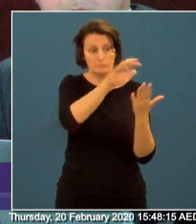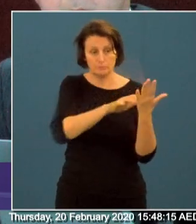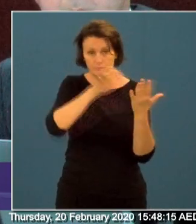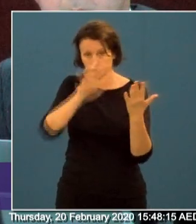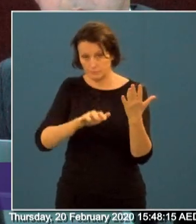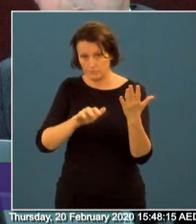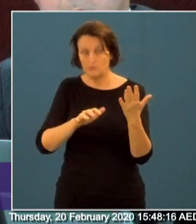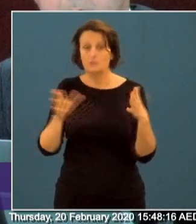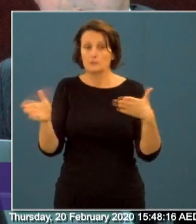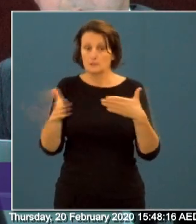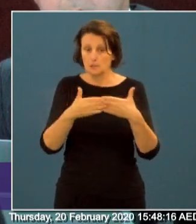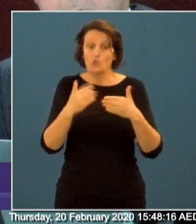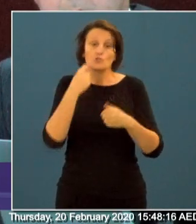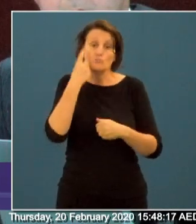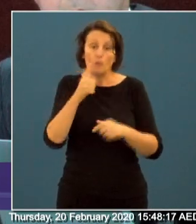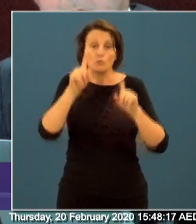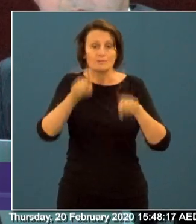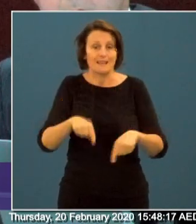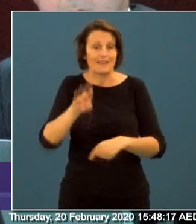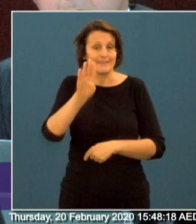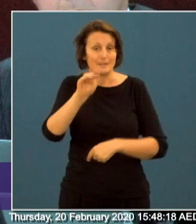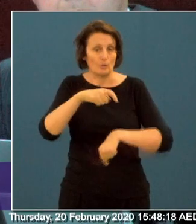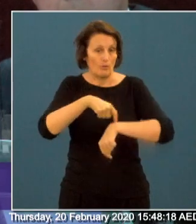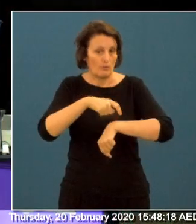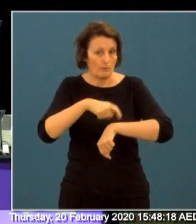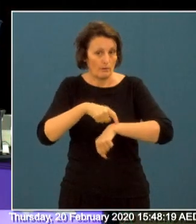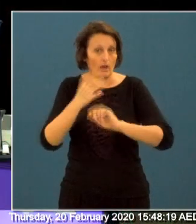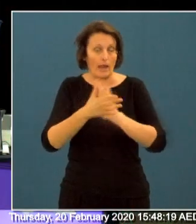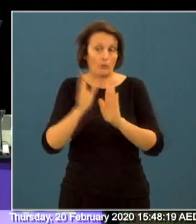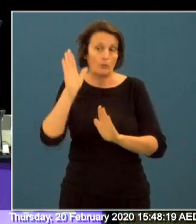And then we will hear the evidence of a number of family members,